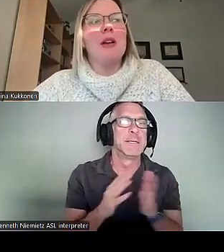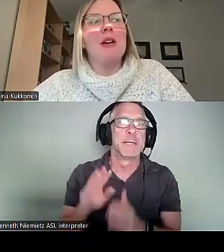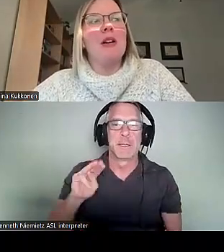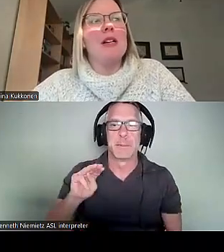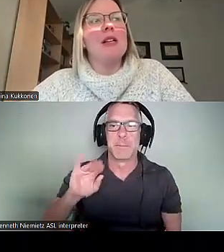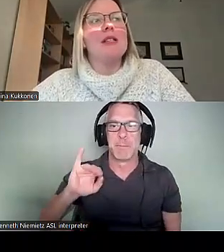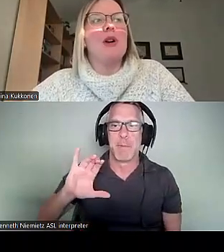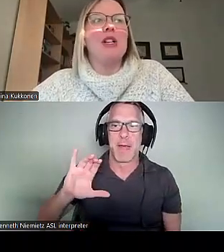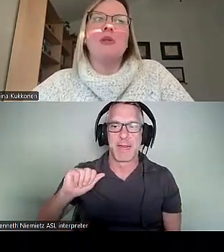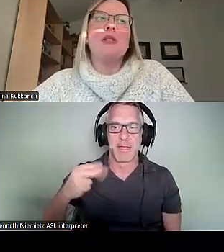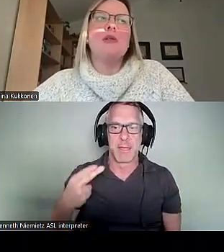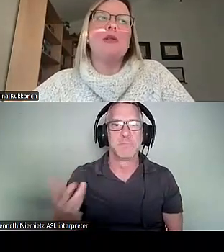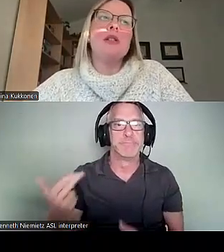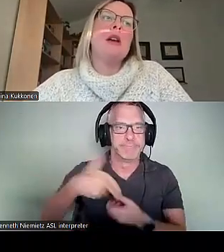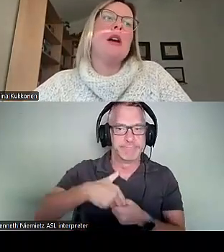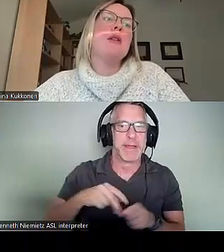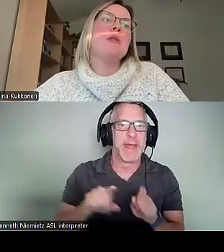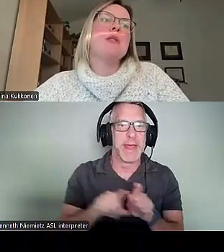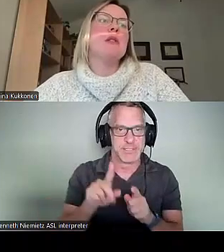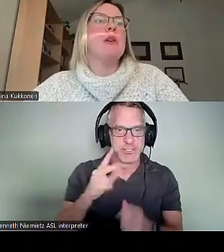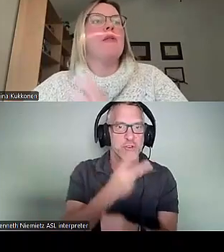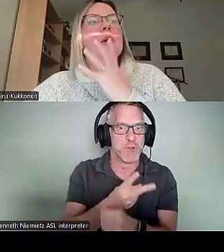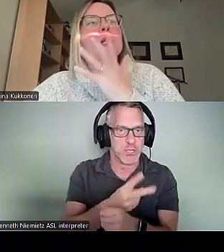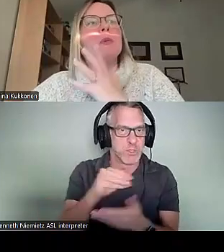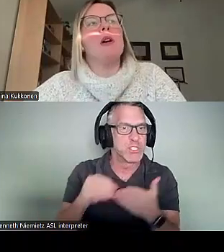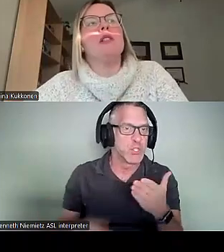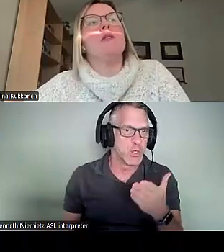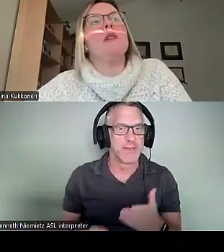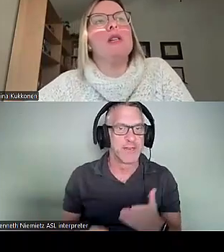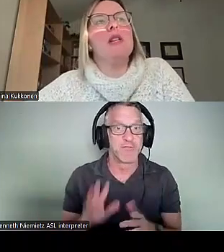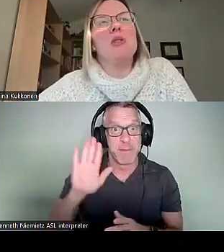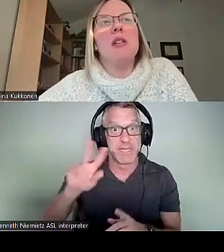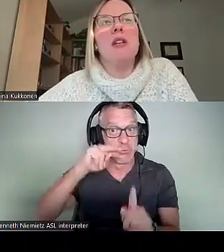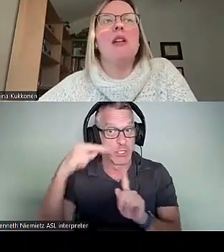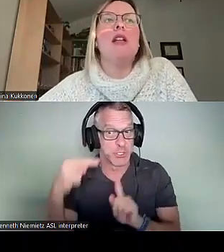Micah on again as a graduate student. And so from his perspective, he was interested